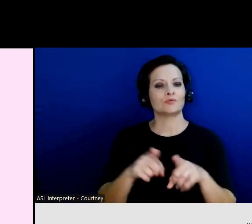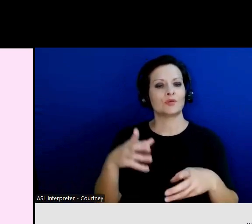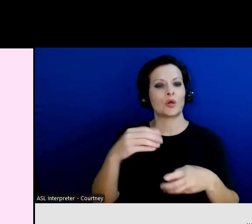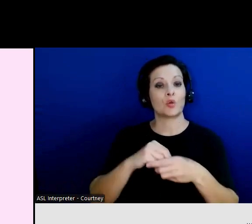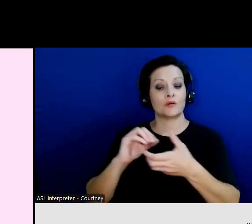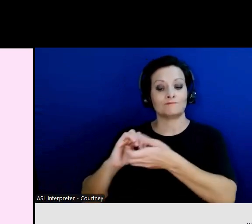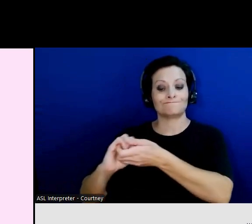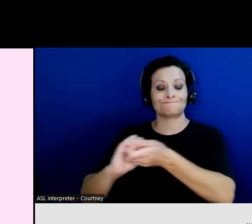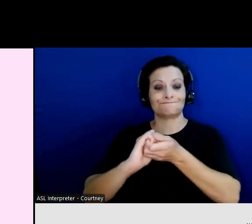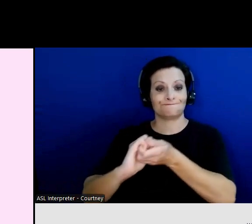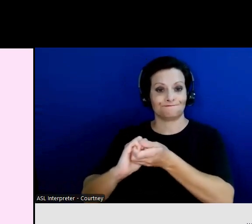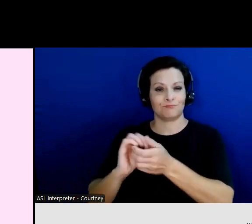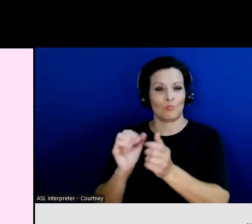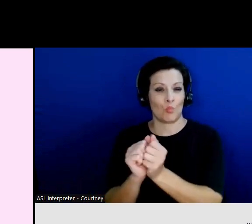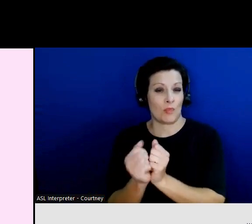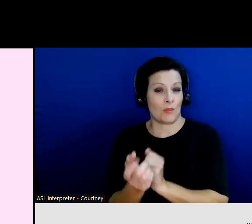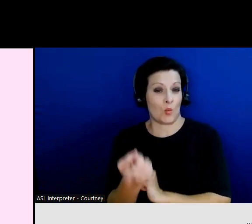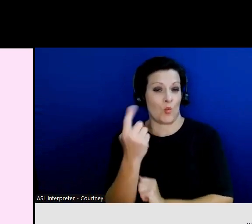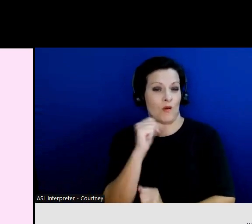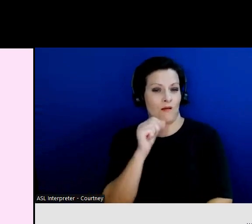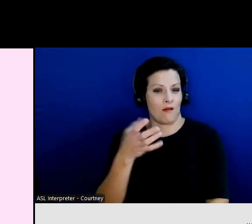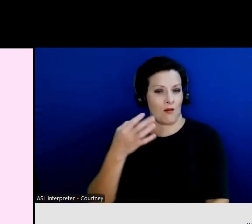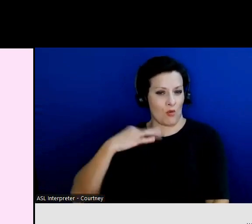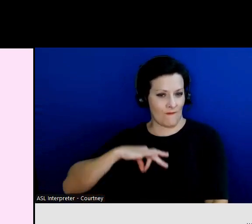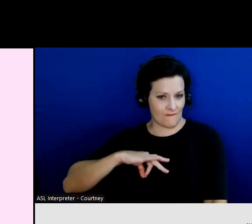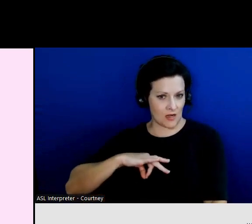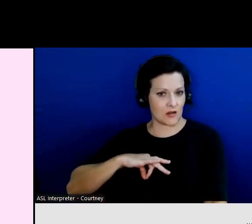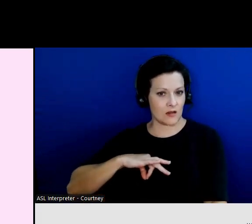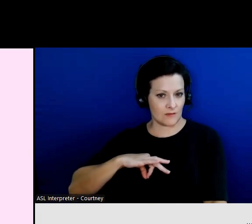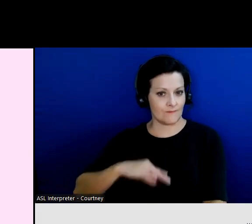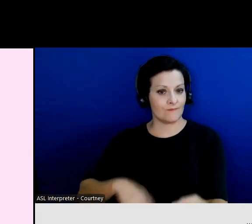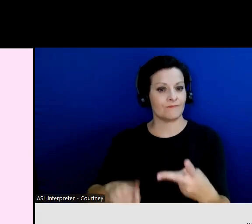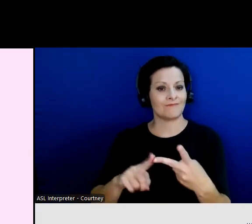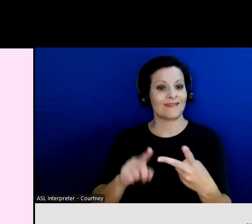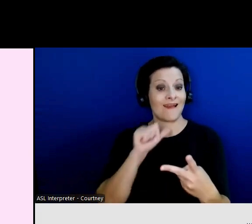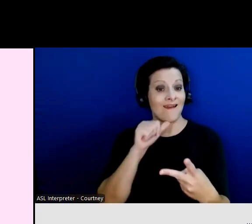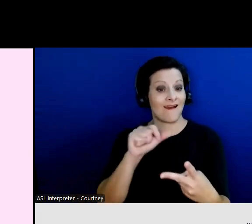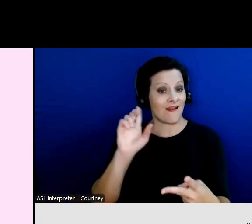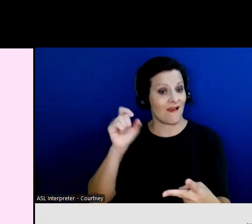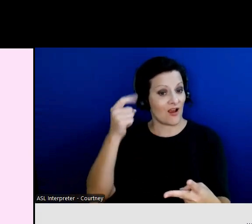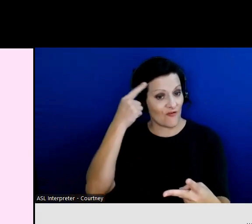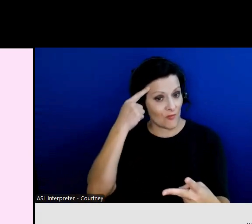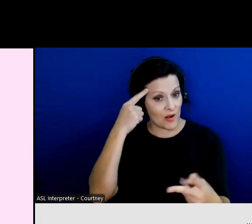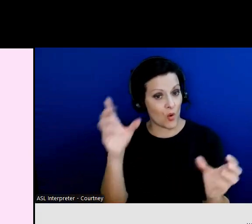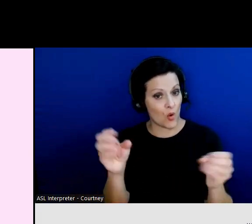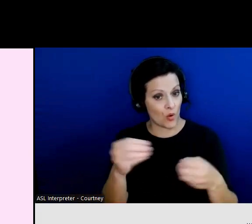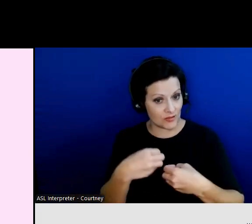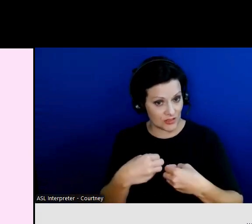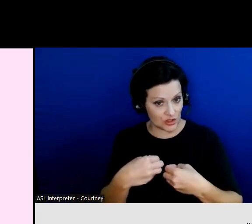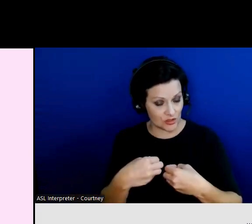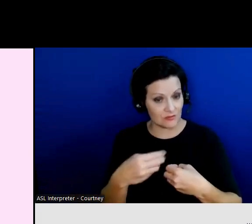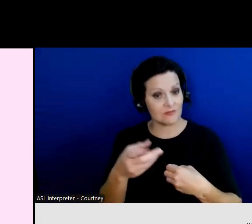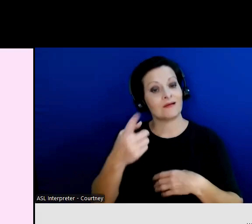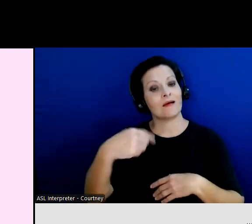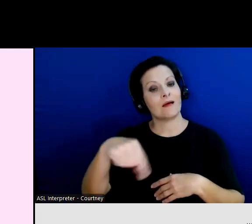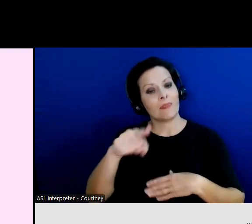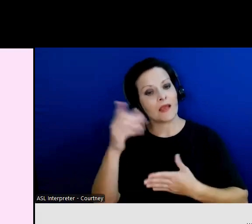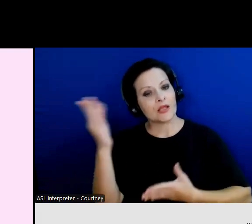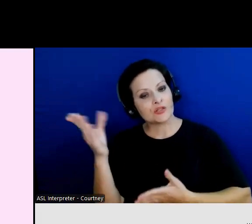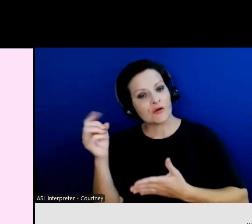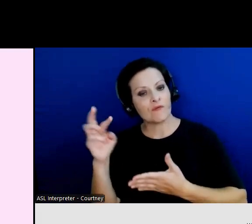at least one nonprofit, nongovernmental organization that serves or advocates for